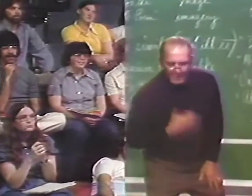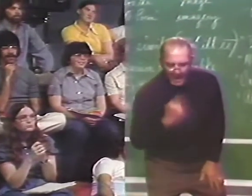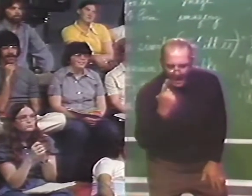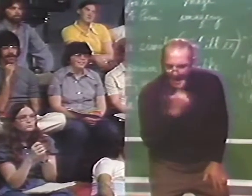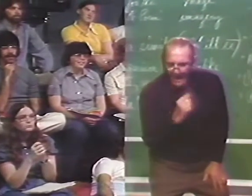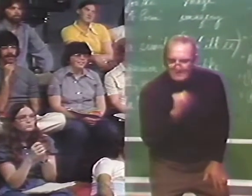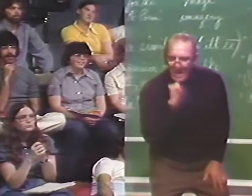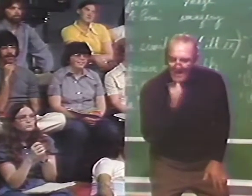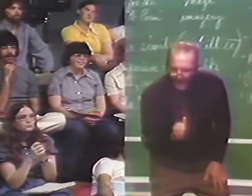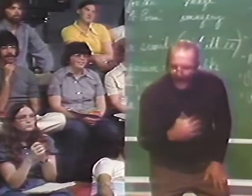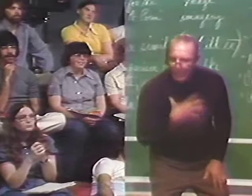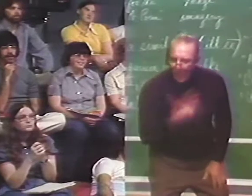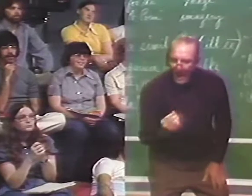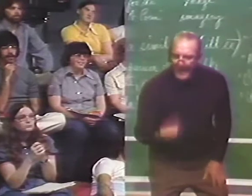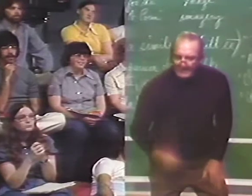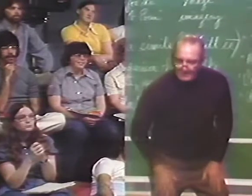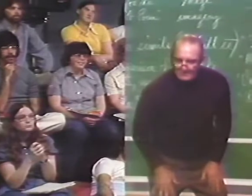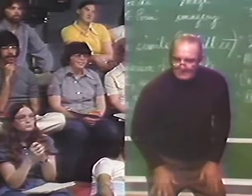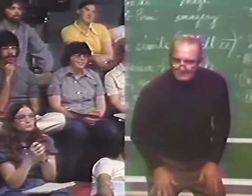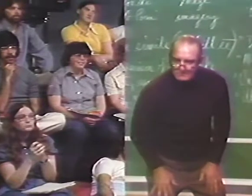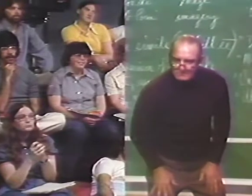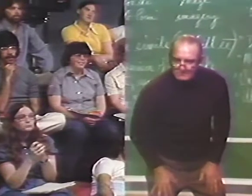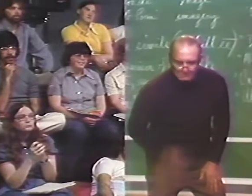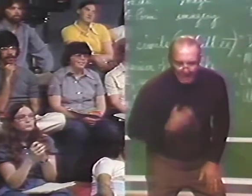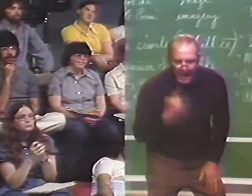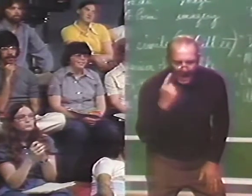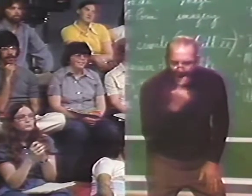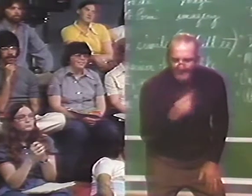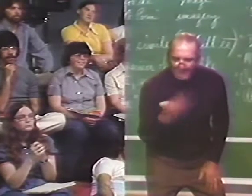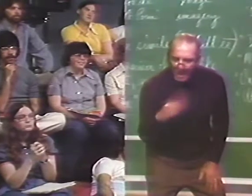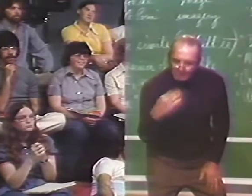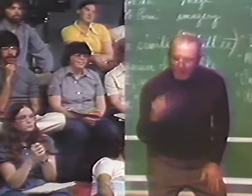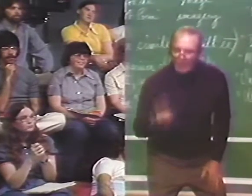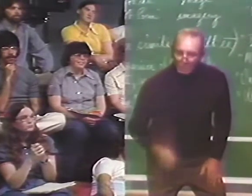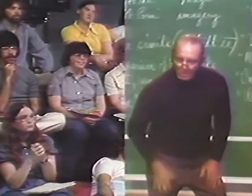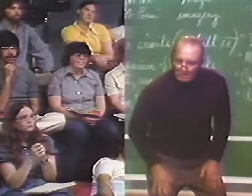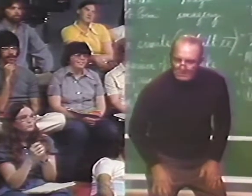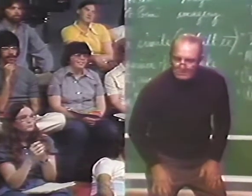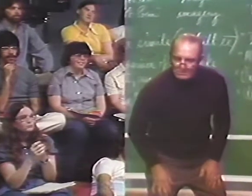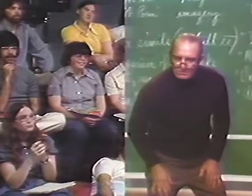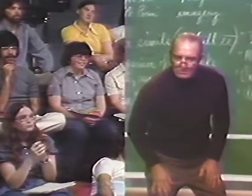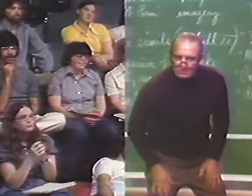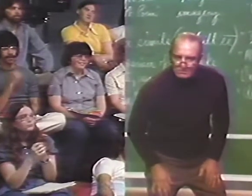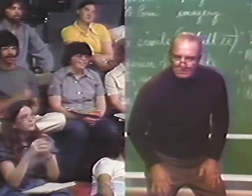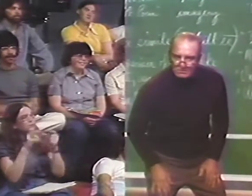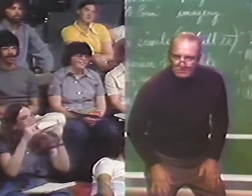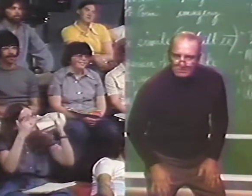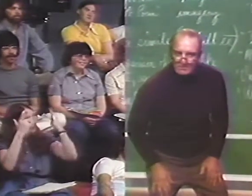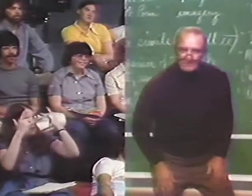"NO, MY EYES ARE NOT WHITE. MY EYES ARE BLUE."